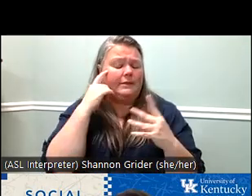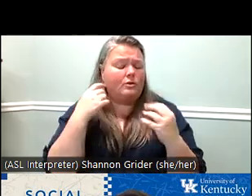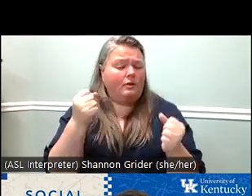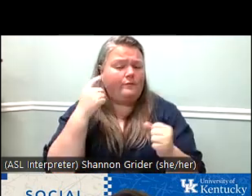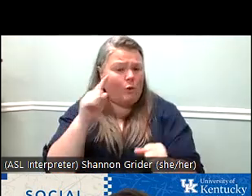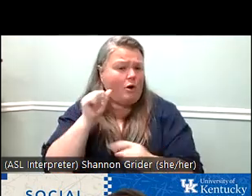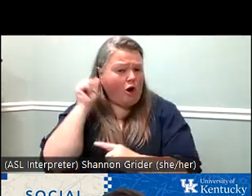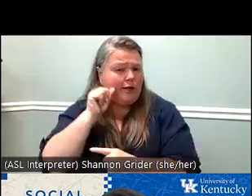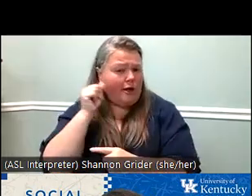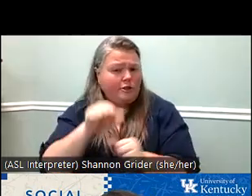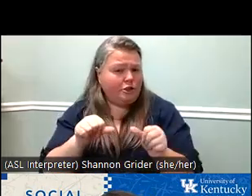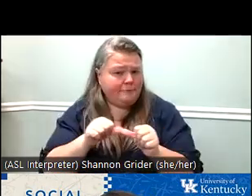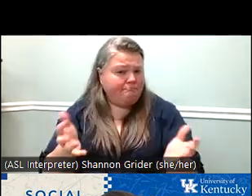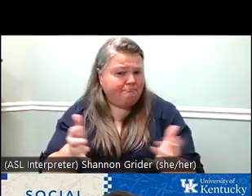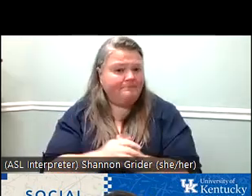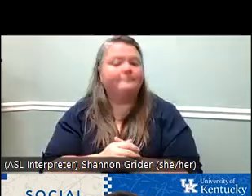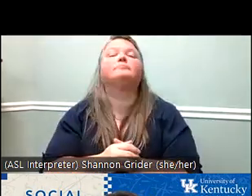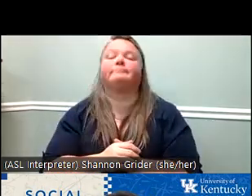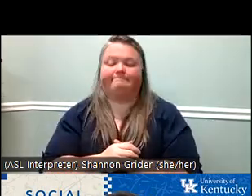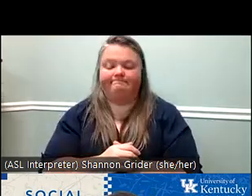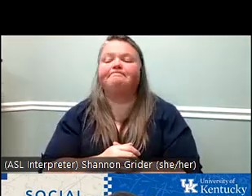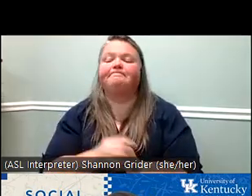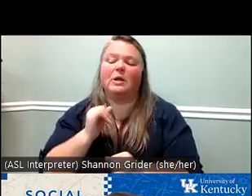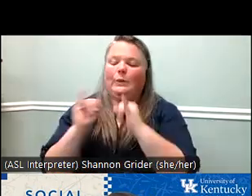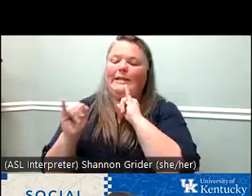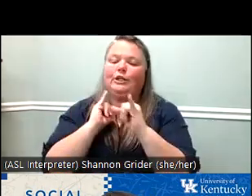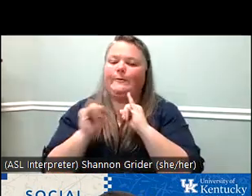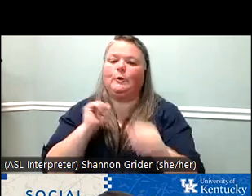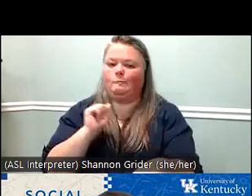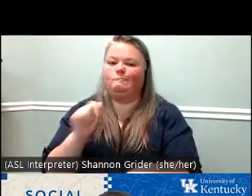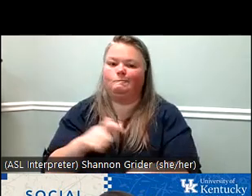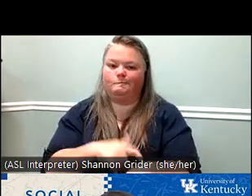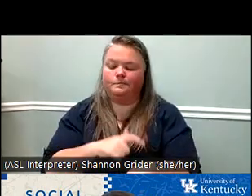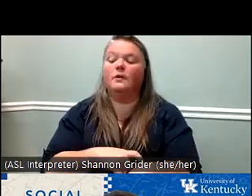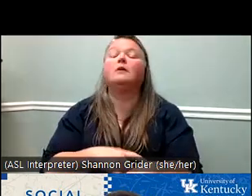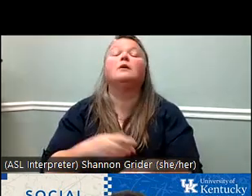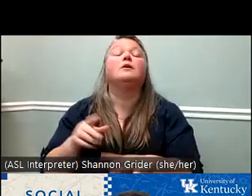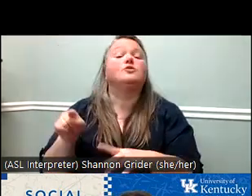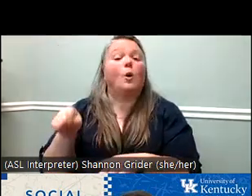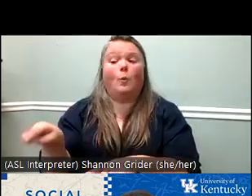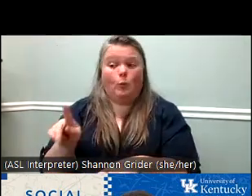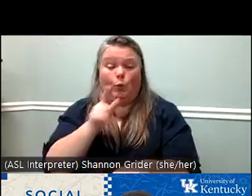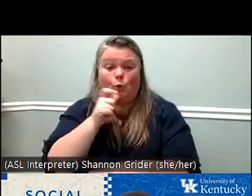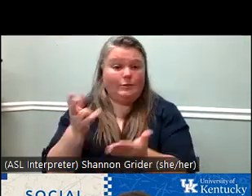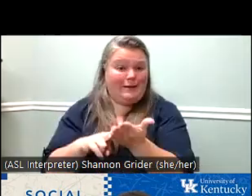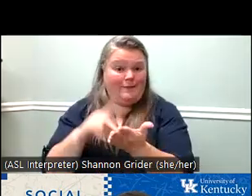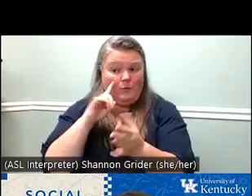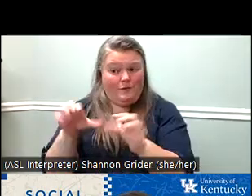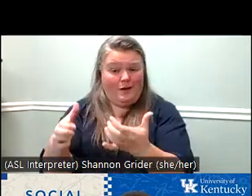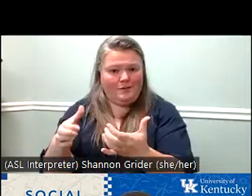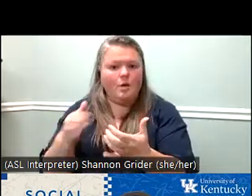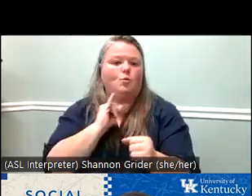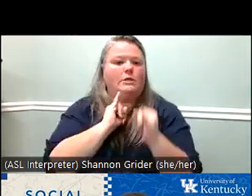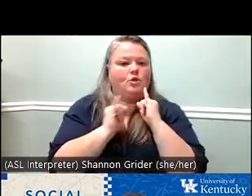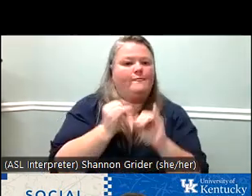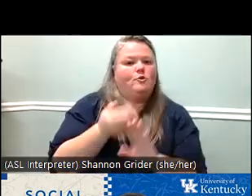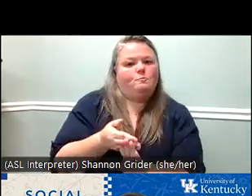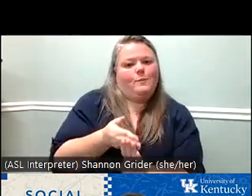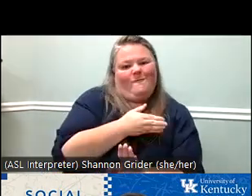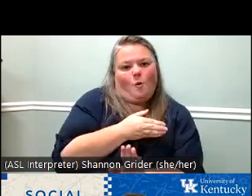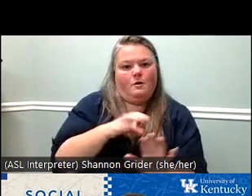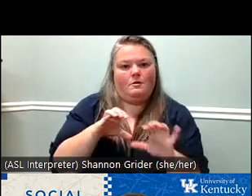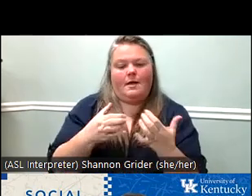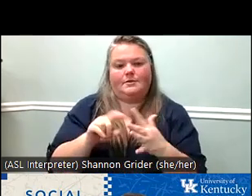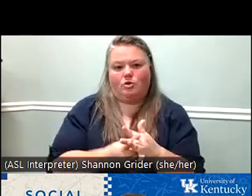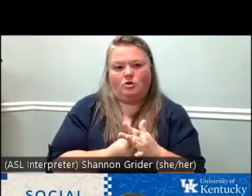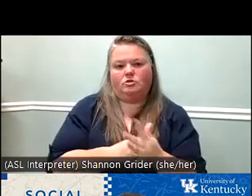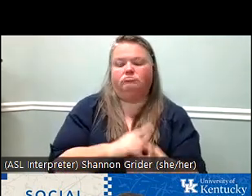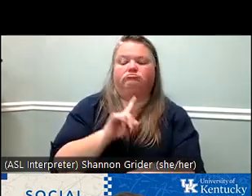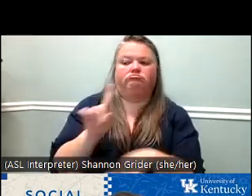THIS IS HOW -- NOW I'M GETTING TO THE RESULTS PART OF THIS. SO THIS IS HOW WE ARE ASSESSING THE EFFECTIVENESS TO SEE IF IT'S MAKING A DIFFERENCE WITH TALKING